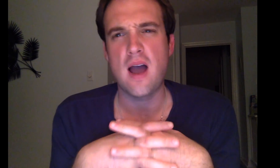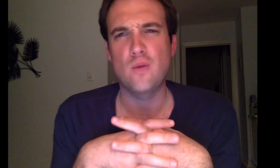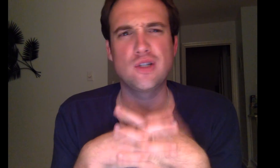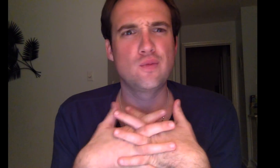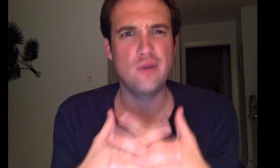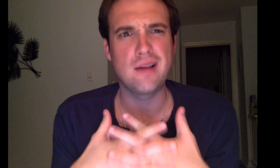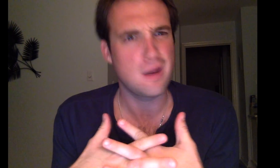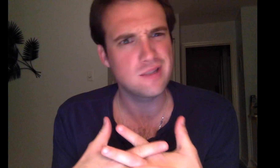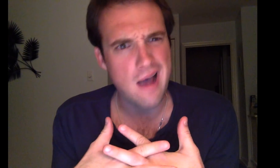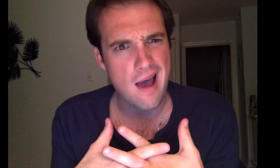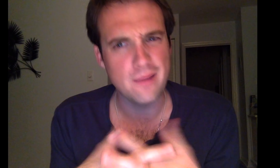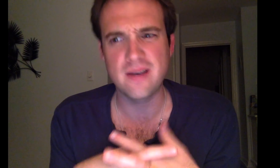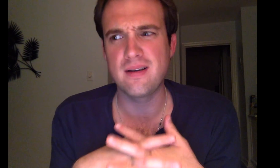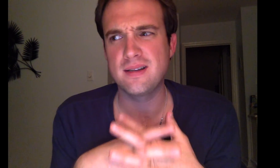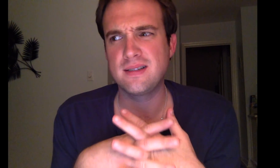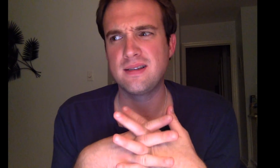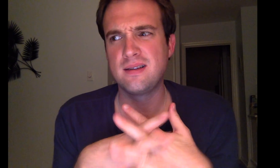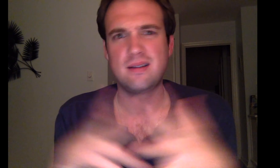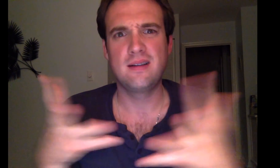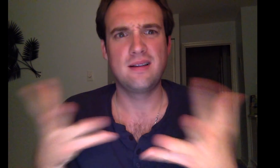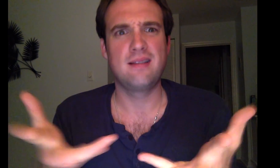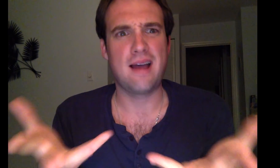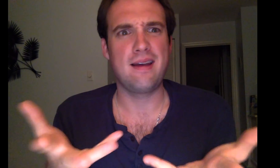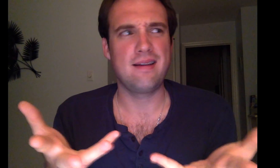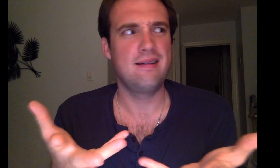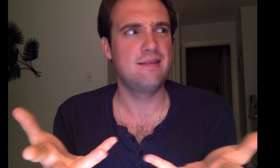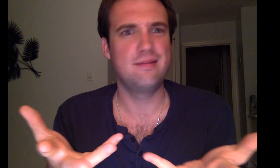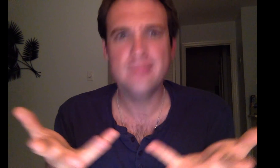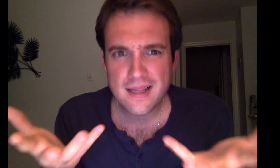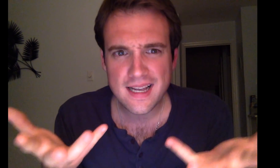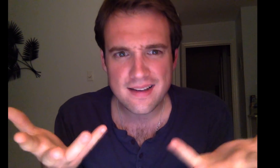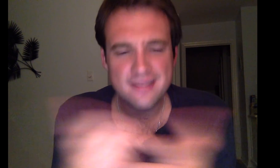I was really upset because, like, really?